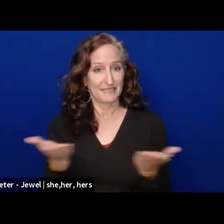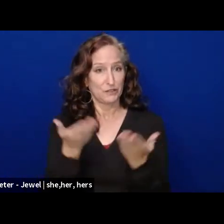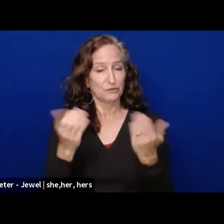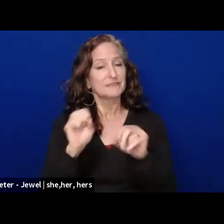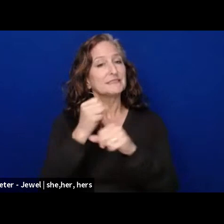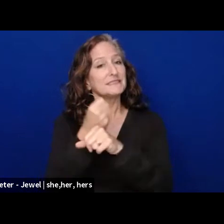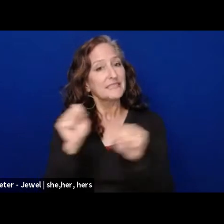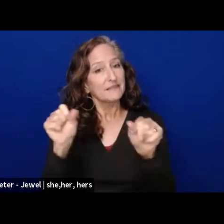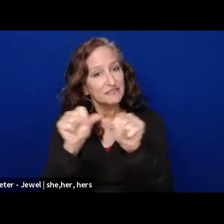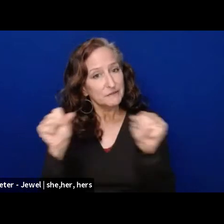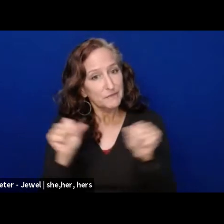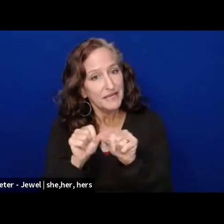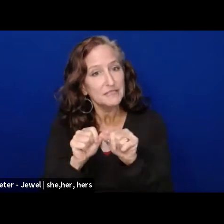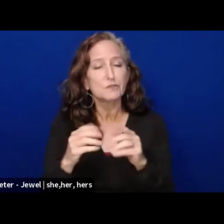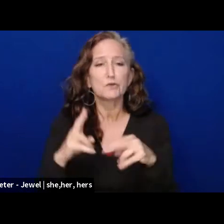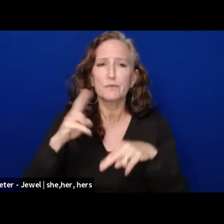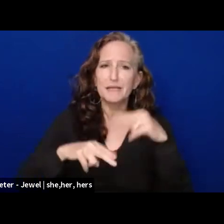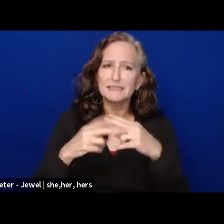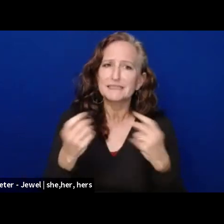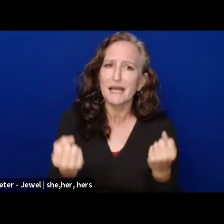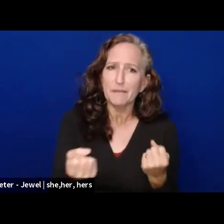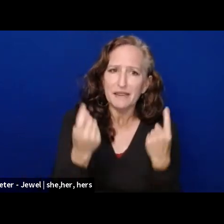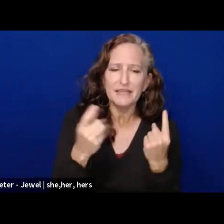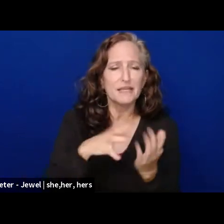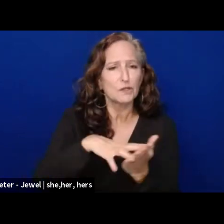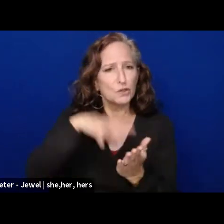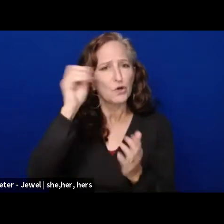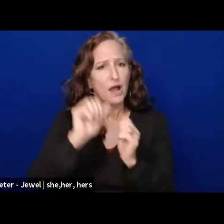and to understand tangible actions we can all take to make a difference in each other's lives.